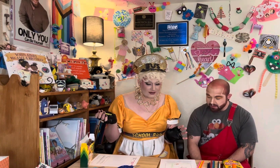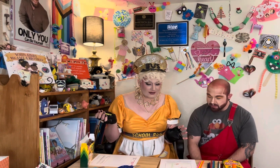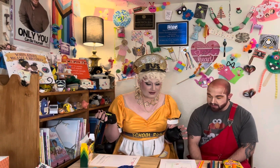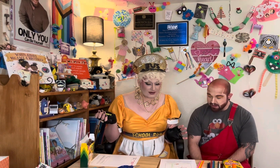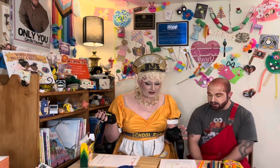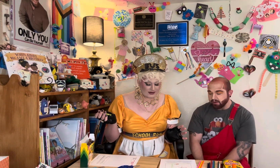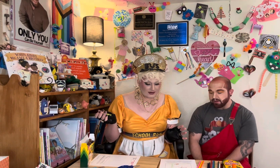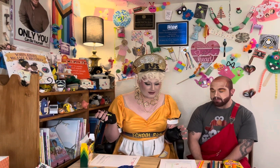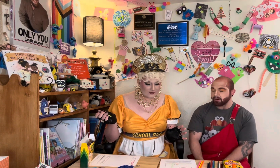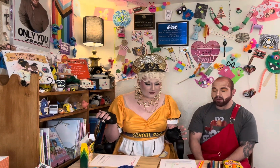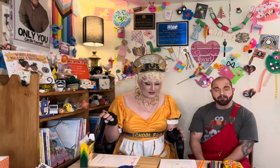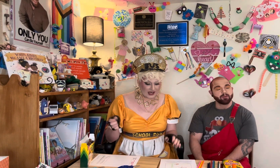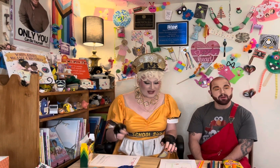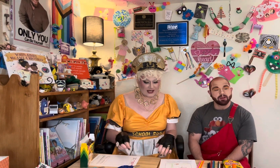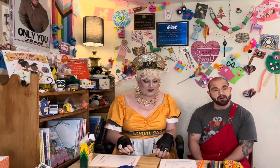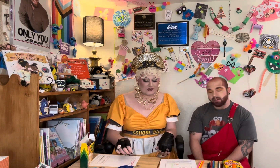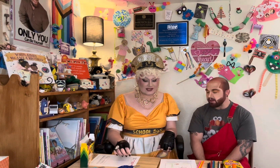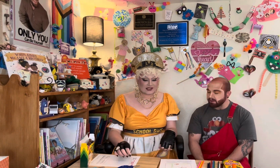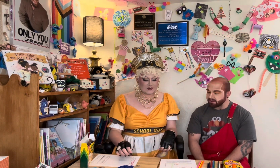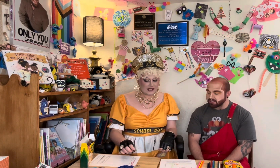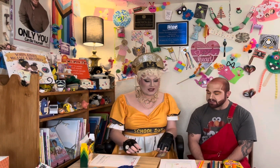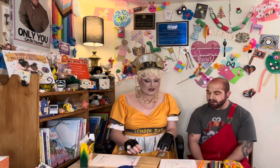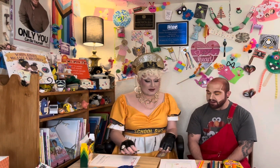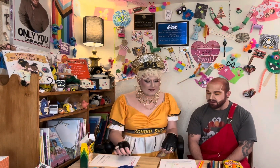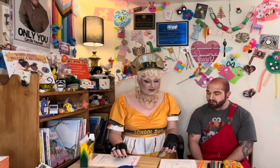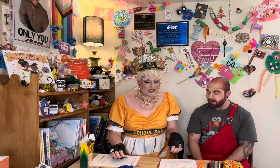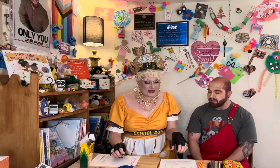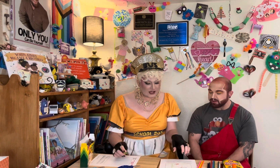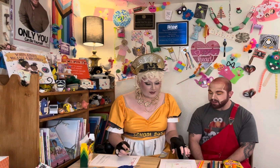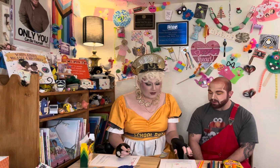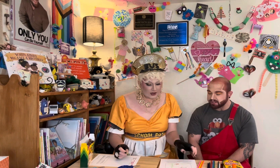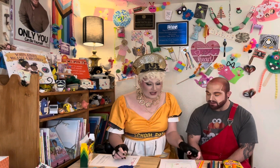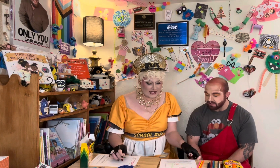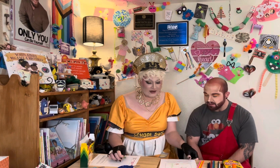so. I think we've done pretty good for this. CALI: I think this is pretty good. This is all about working together.